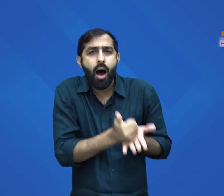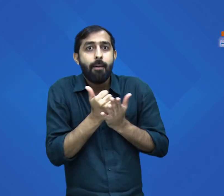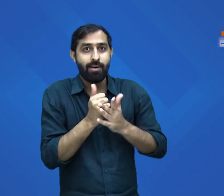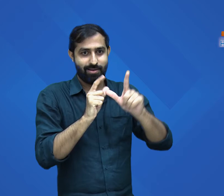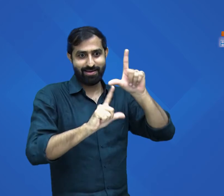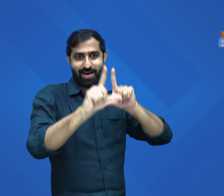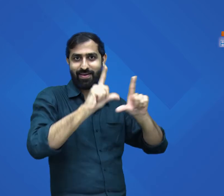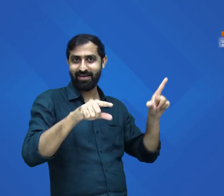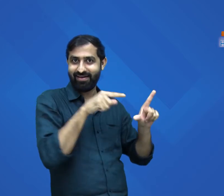That is through language.